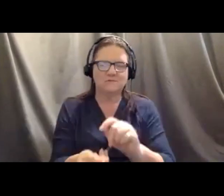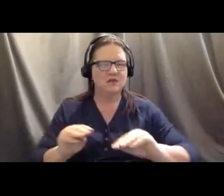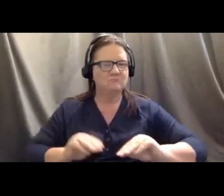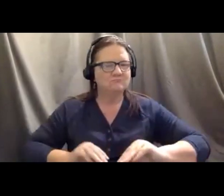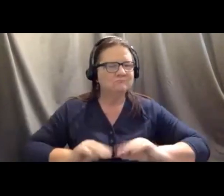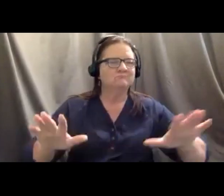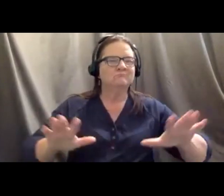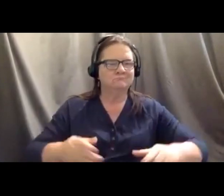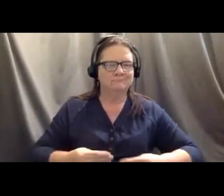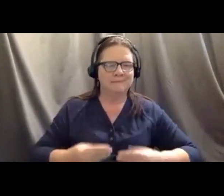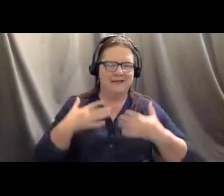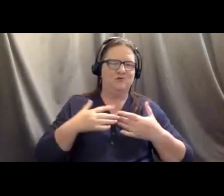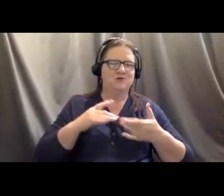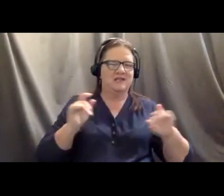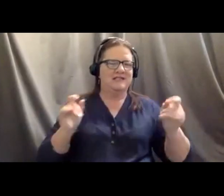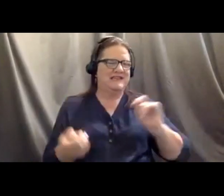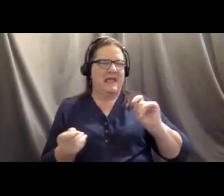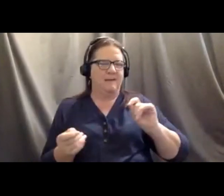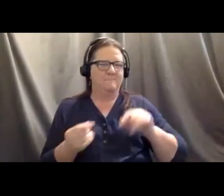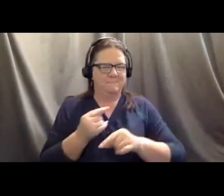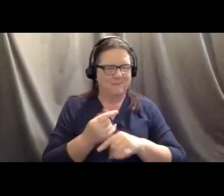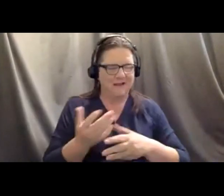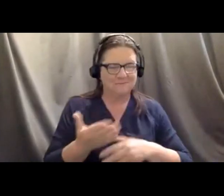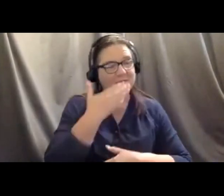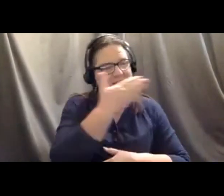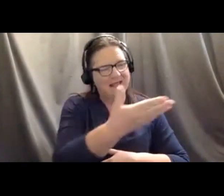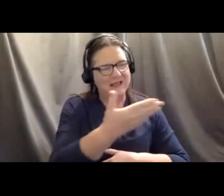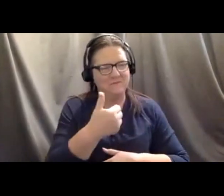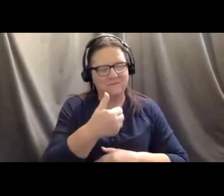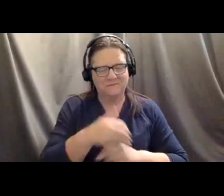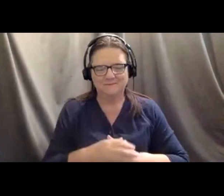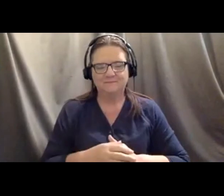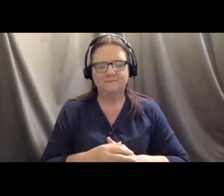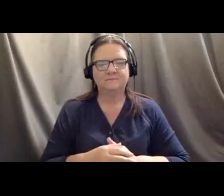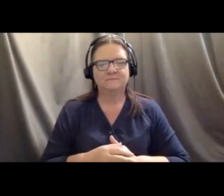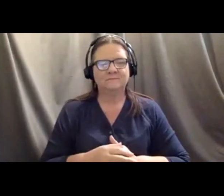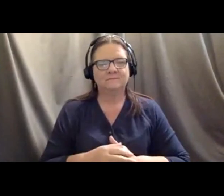adapt So thank you for bringing that up.